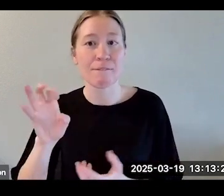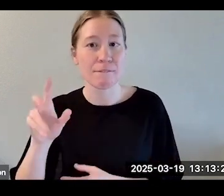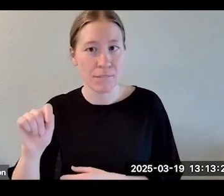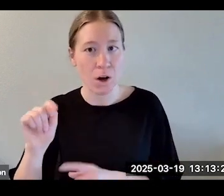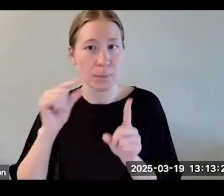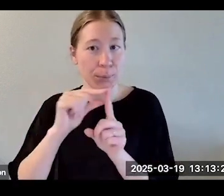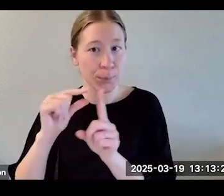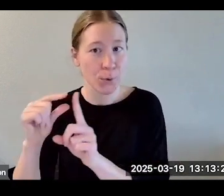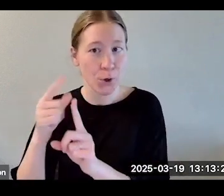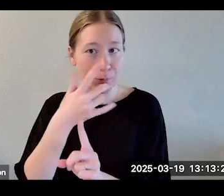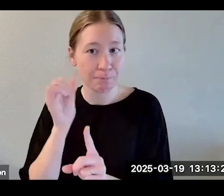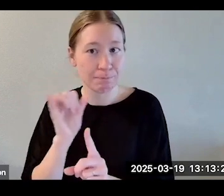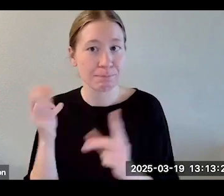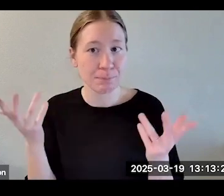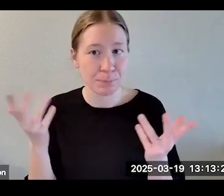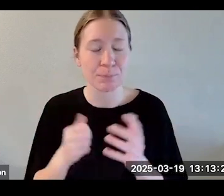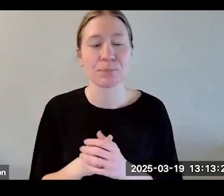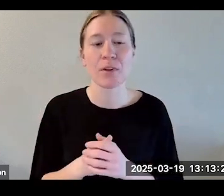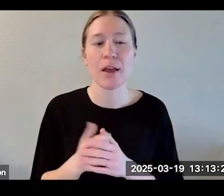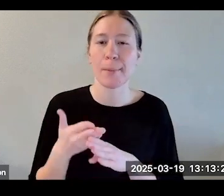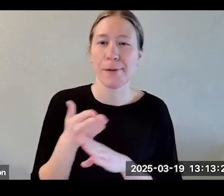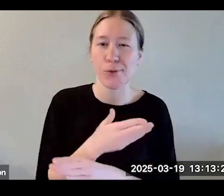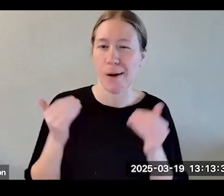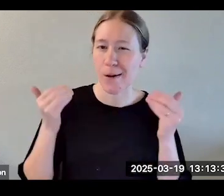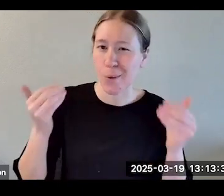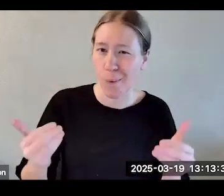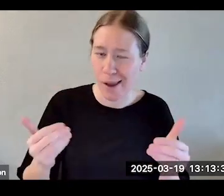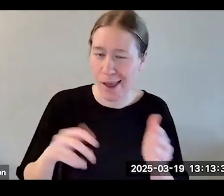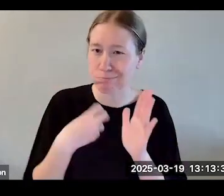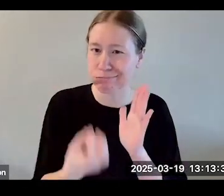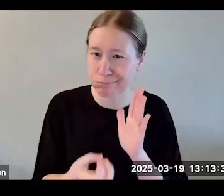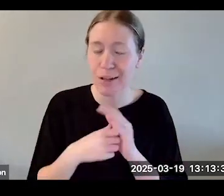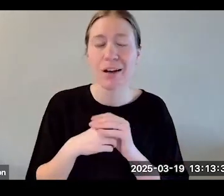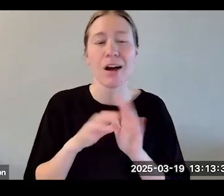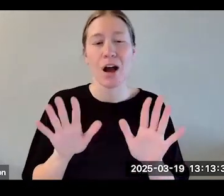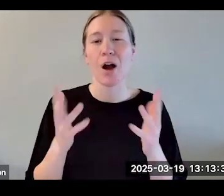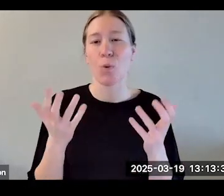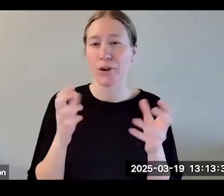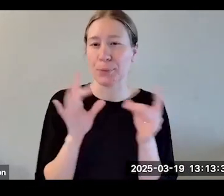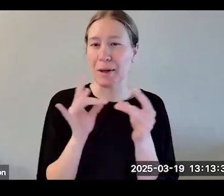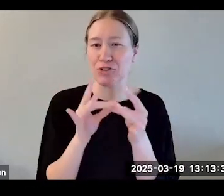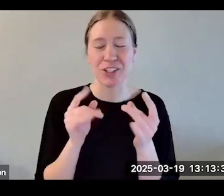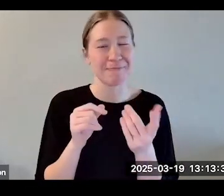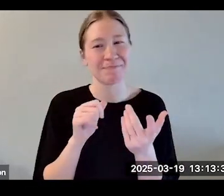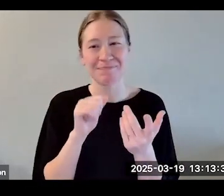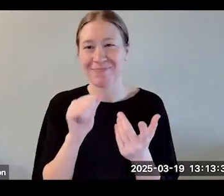One thing before we get started on this section is that we just wanna say that there's not a perfect science to typography.